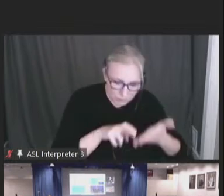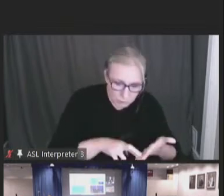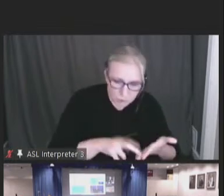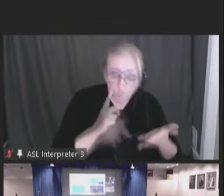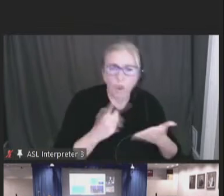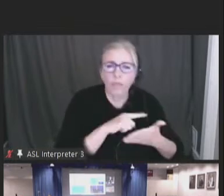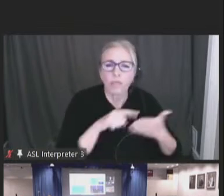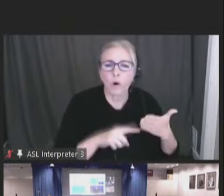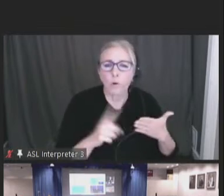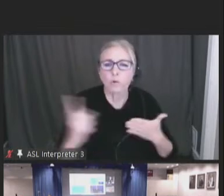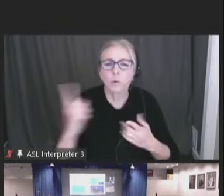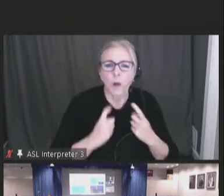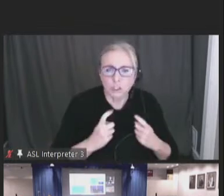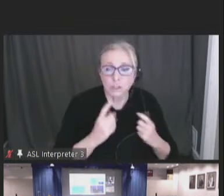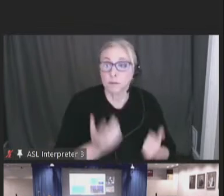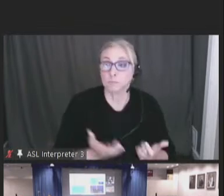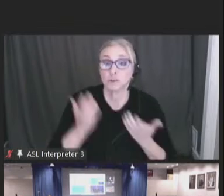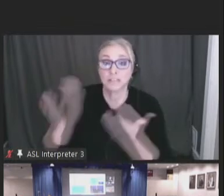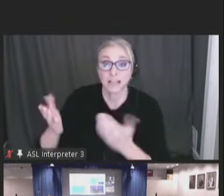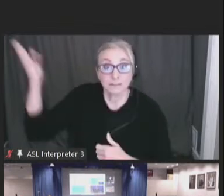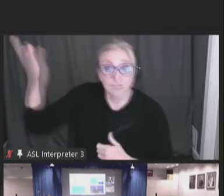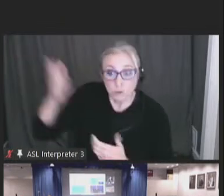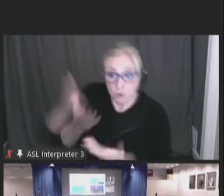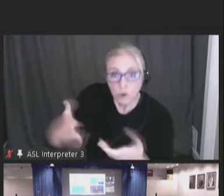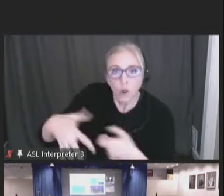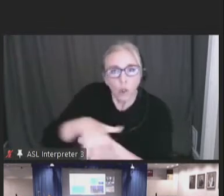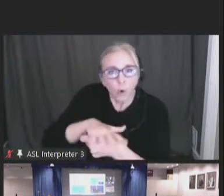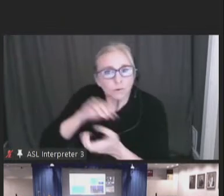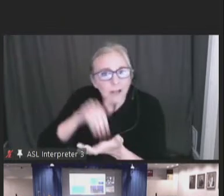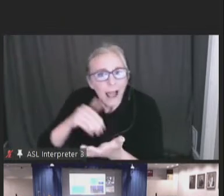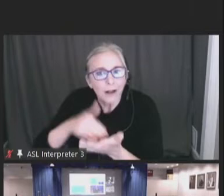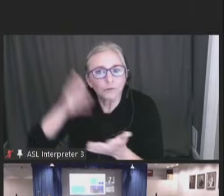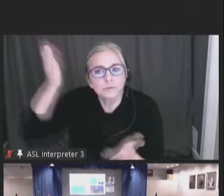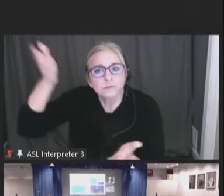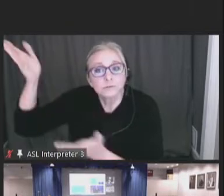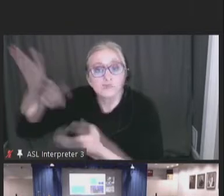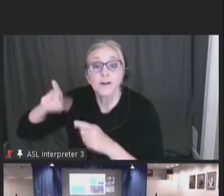and presented these questions to local physicians who then answered them. And